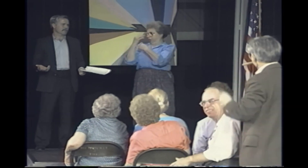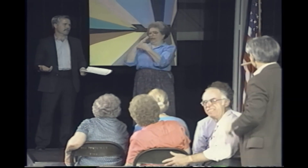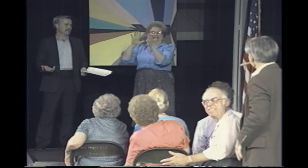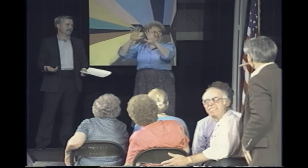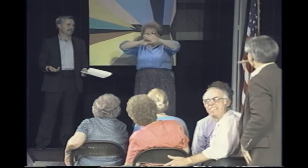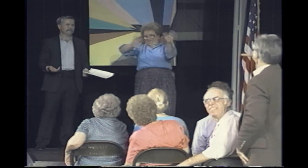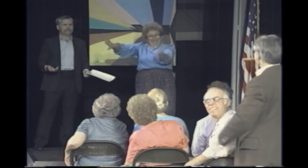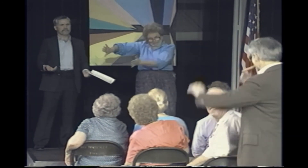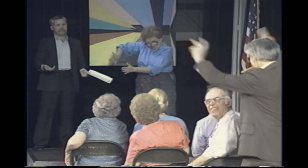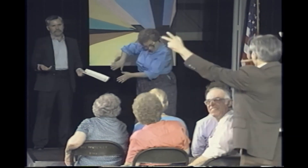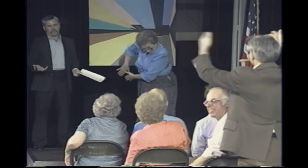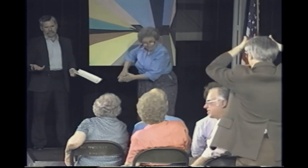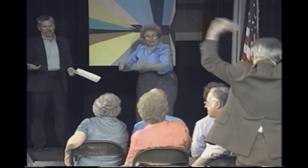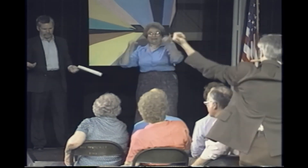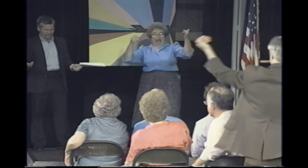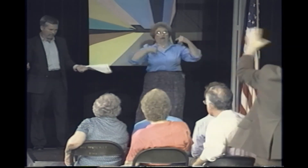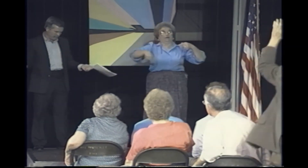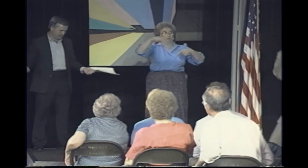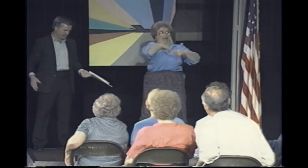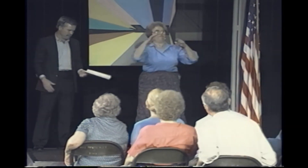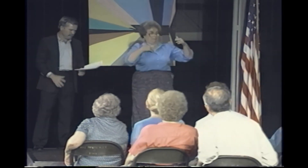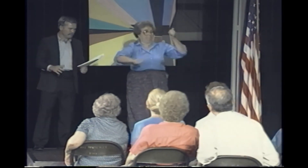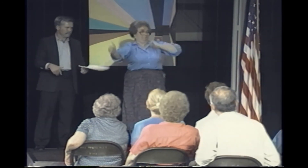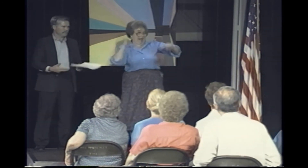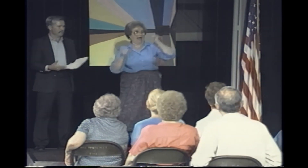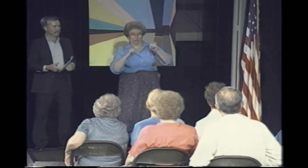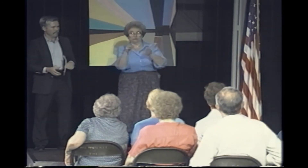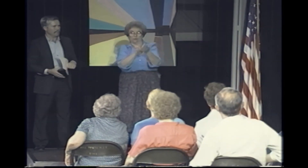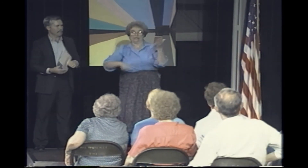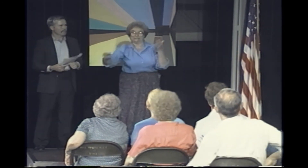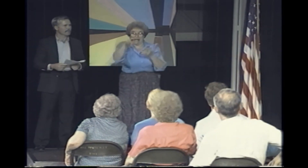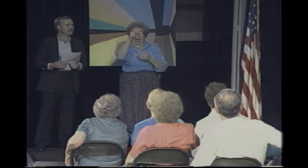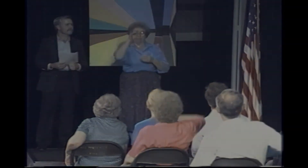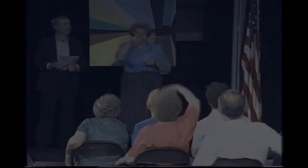My children influence me with where they go to school. I'm sorry. Okay, all right. Give them a chance.